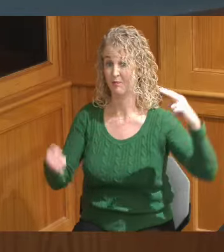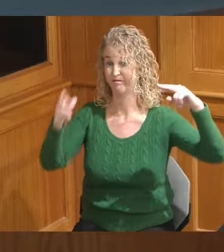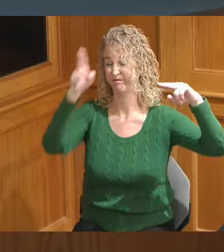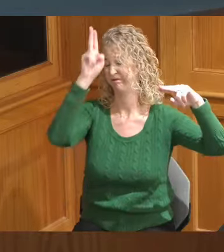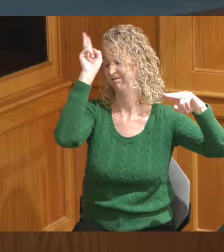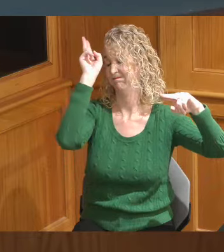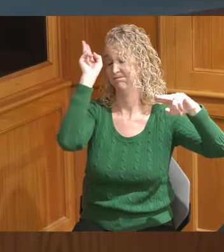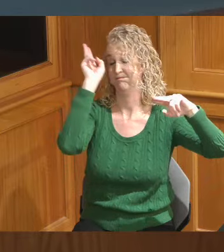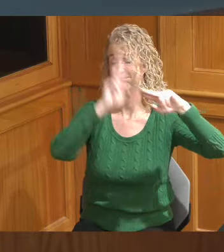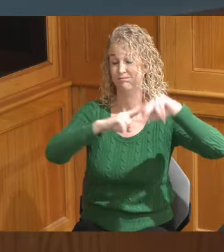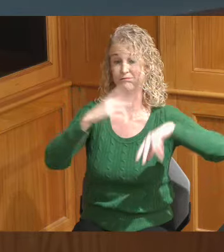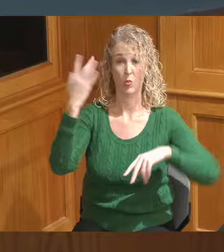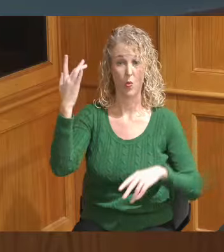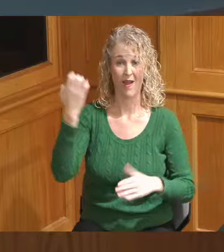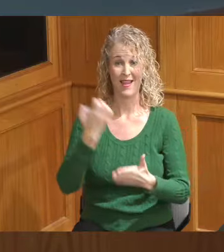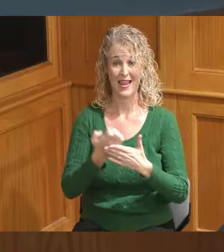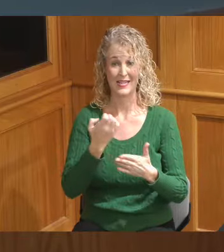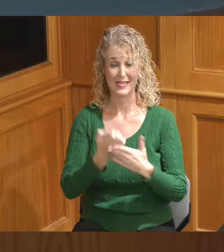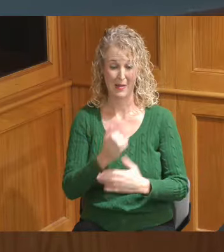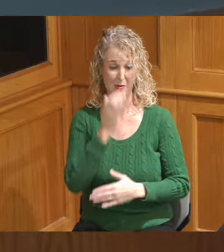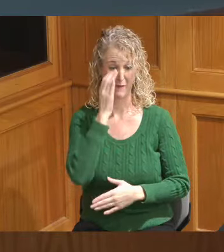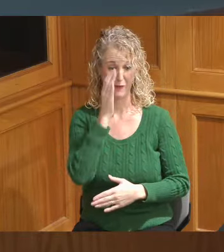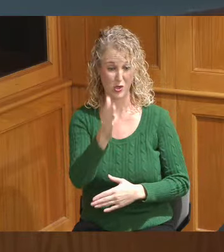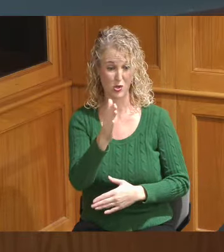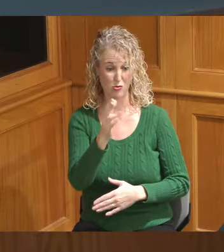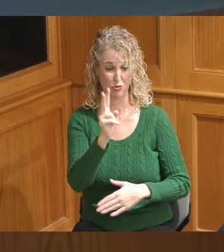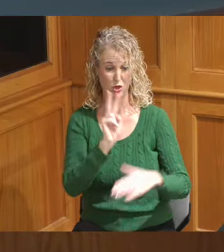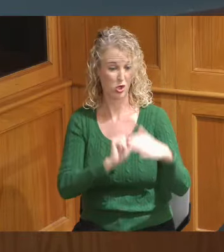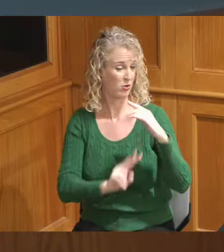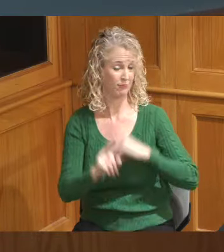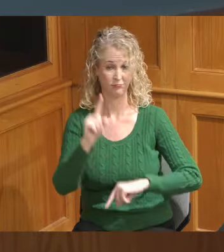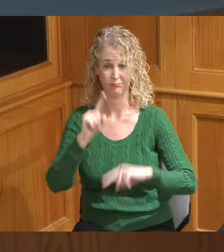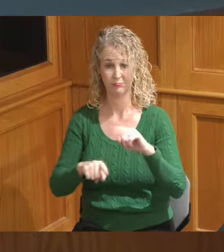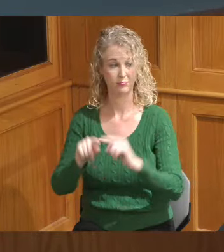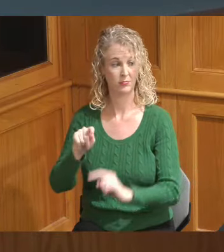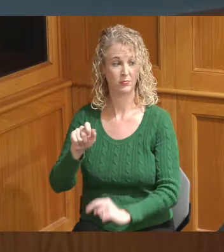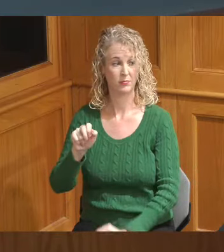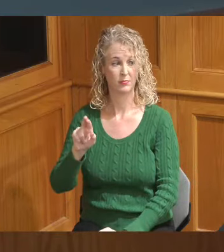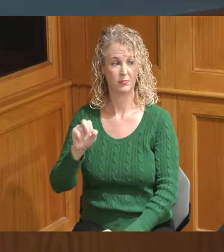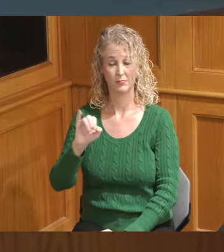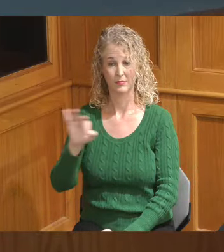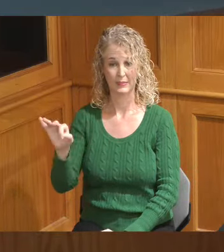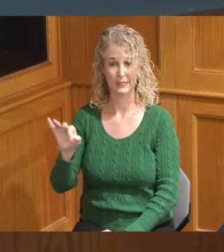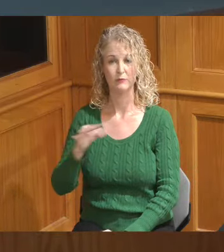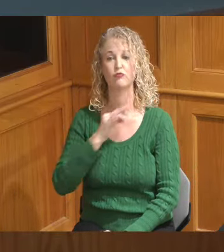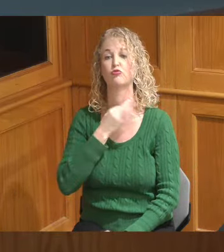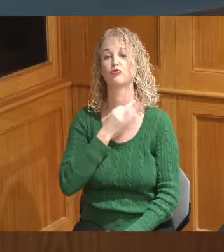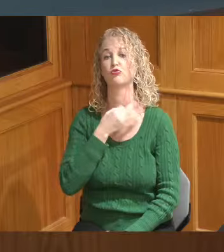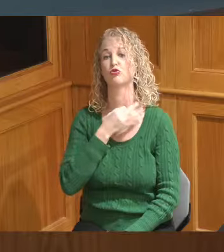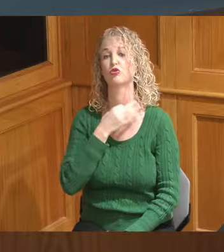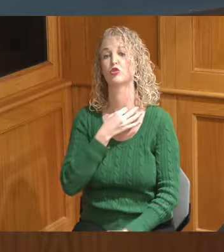uncertainties and tariffs. what is your forecast moving into the next year related to what is